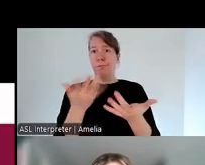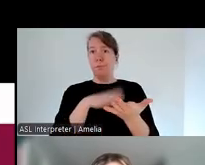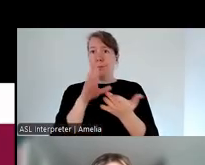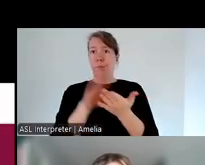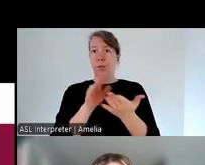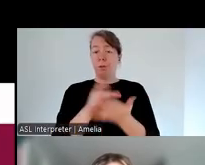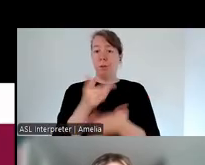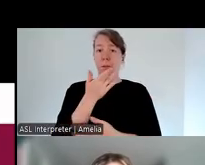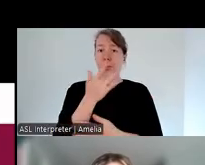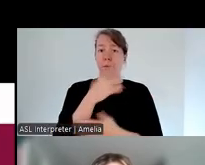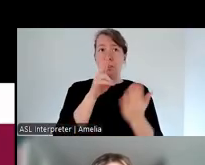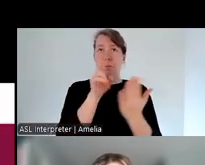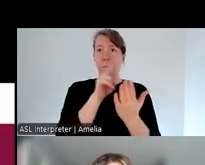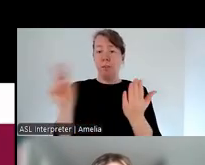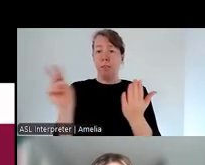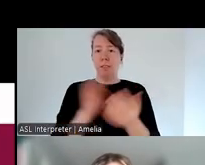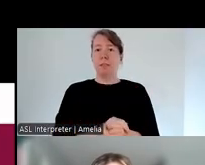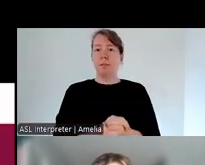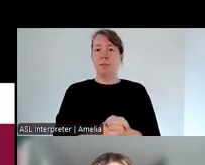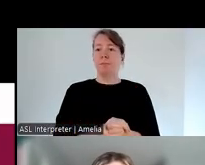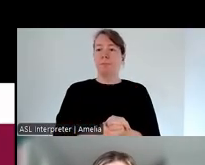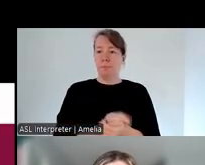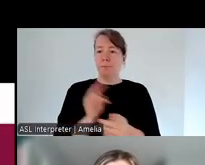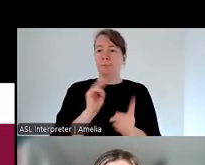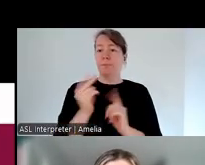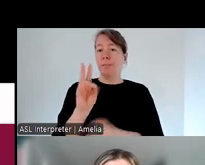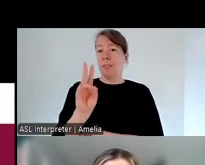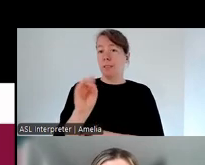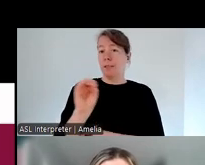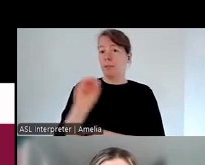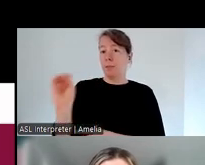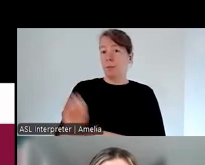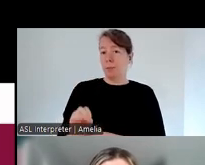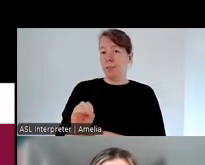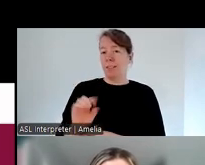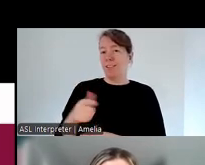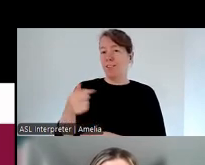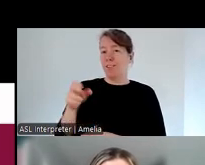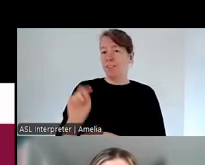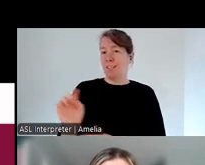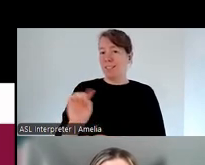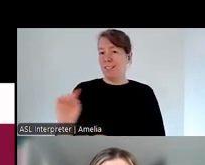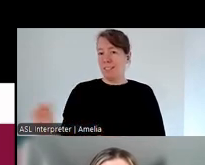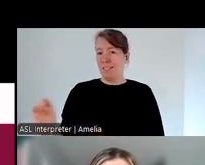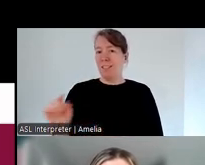To put this into perspective, 70% of Gen Z prefer watching videos with captions.